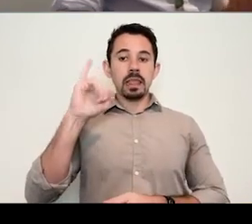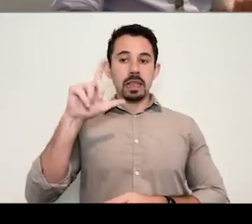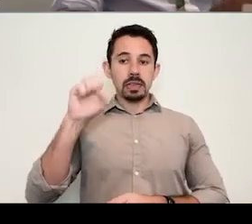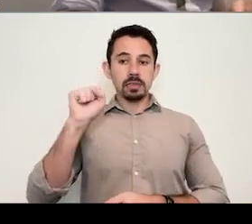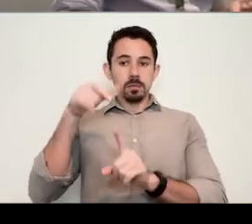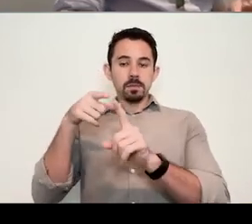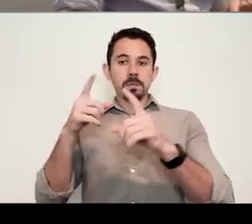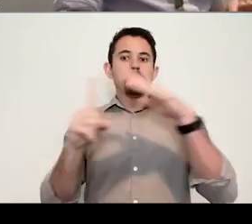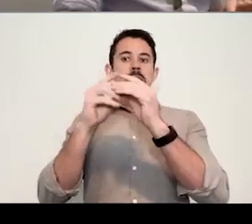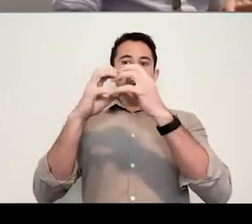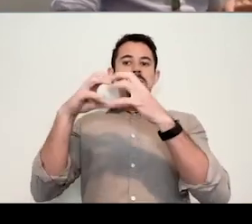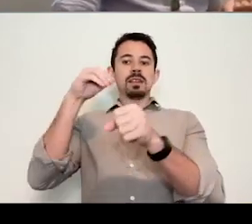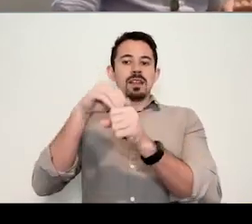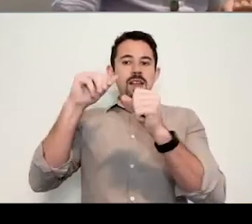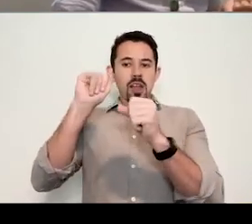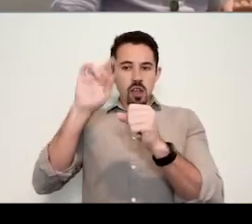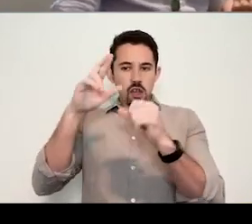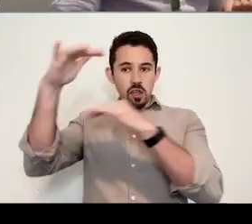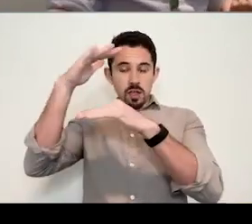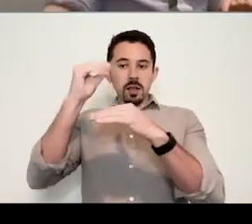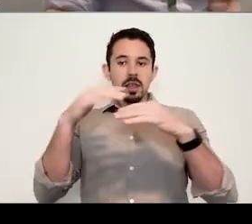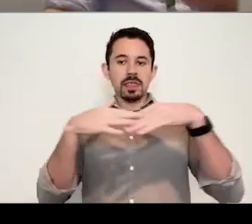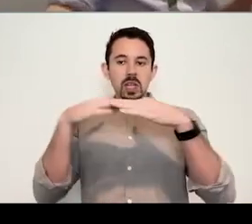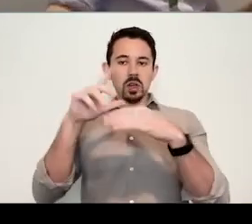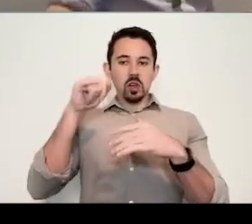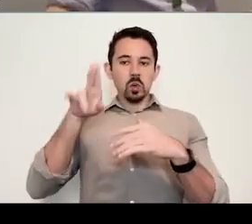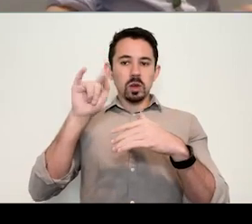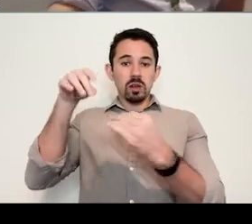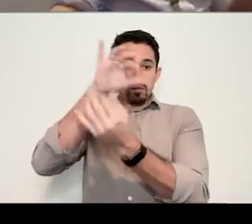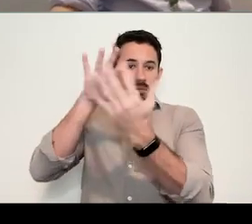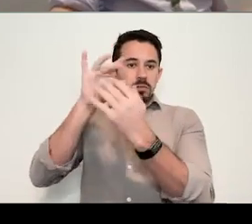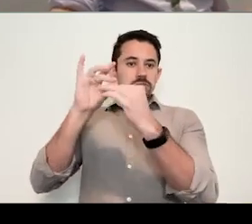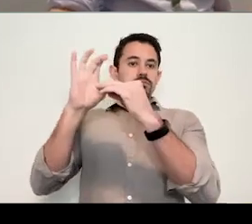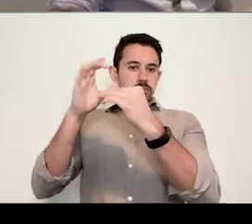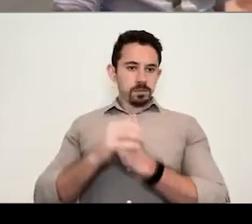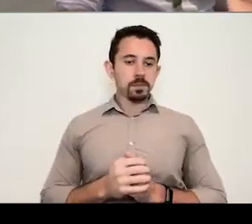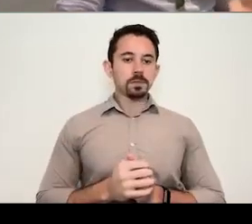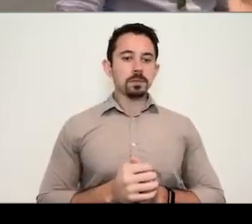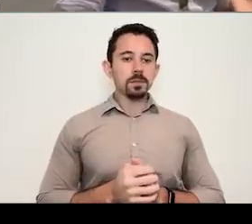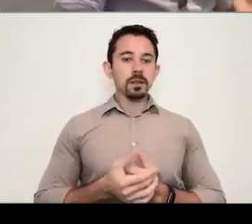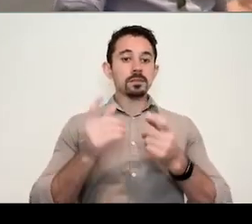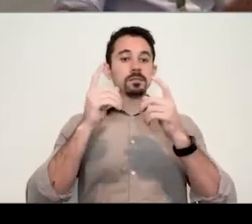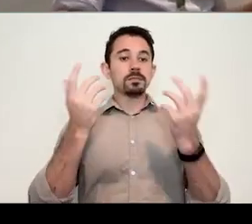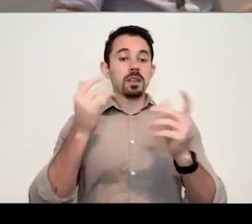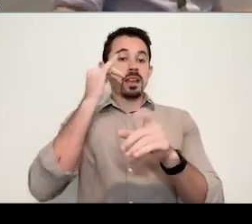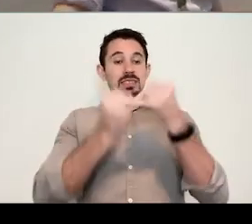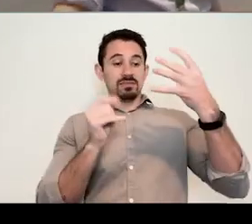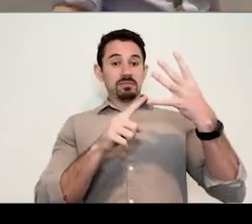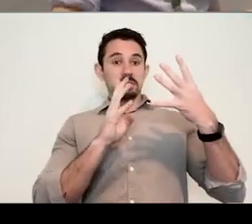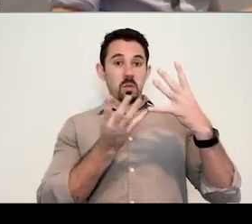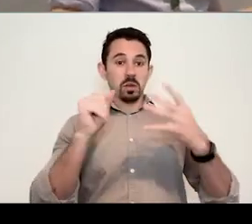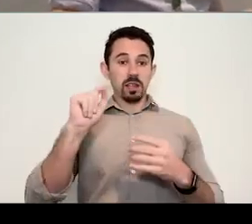liquid interface. The last stage is dispersion where cell aggregates and/or planktonic cells